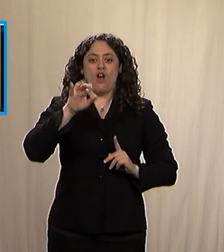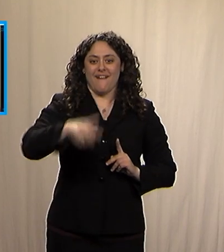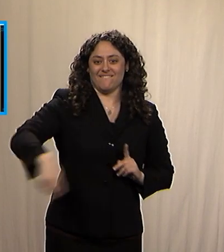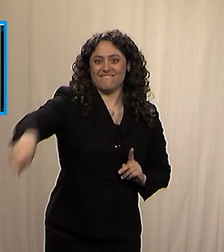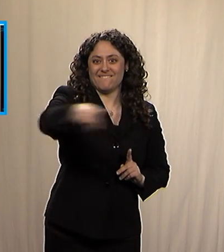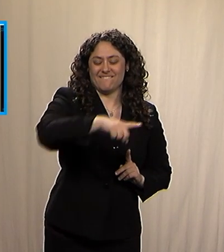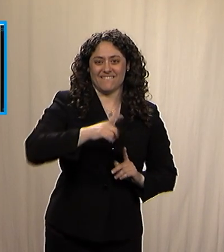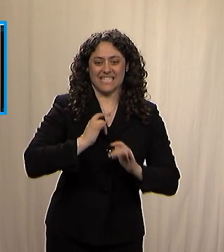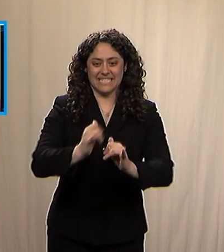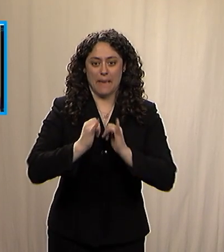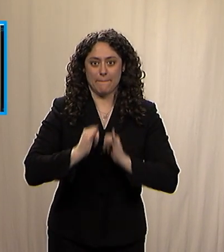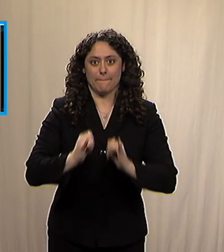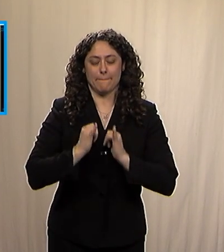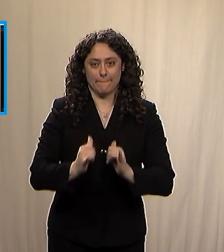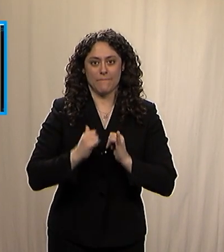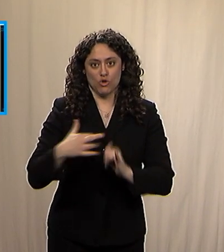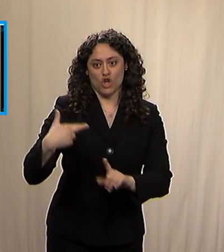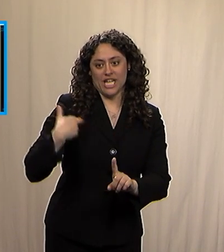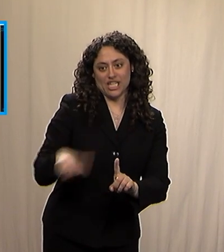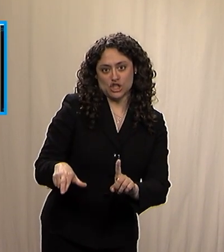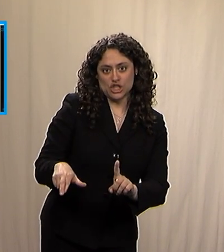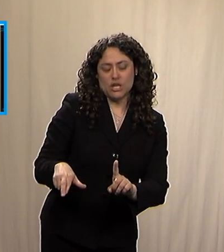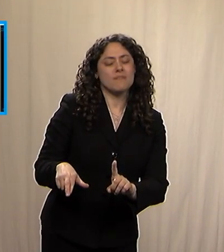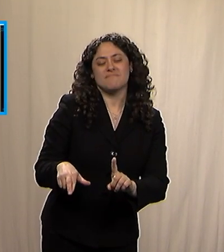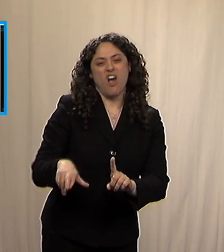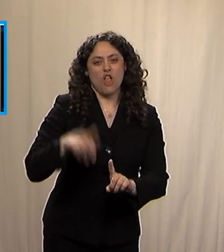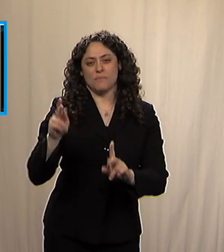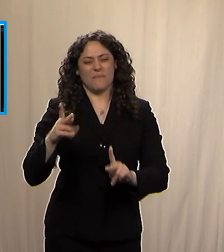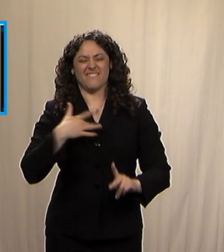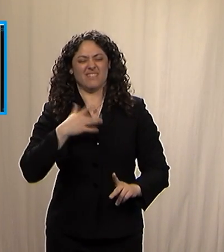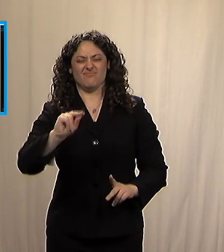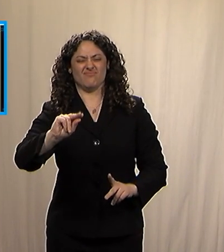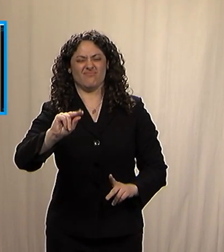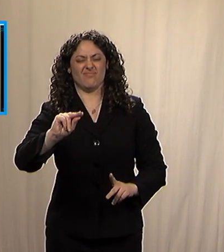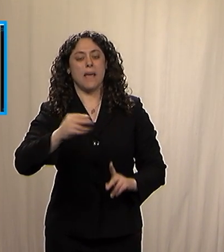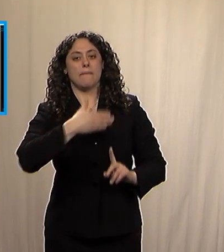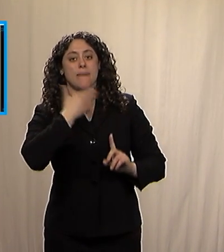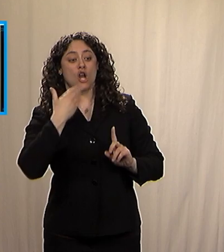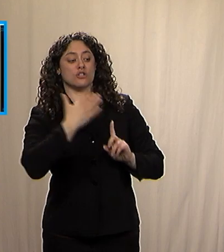who understands, but is not a member of the faith because of potential, too much alignment.